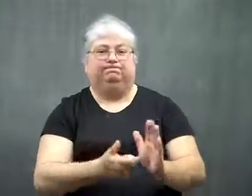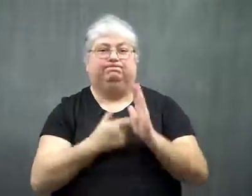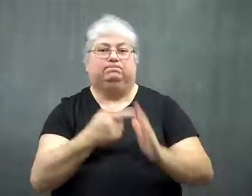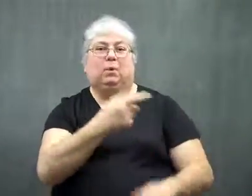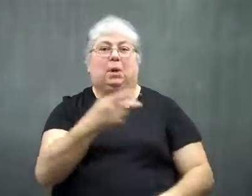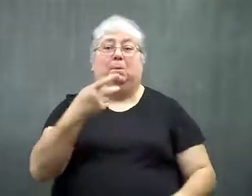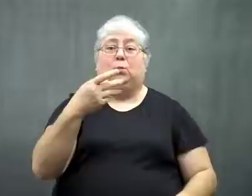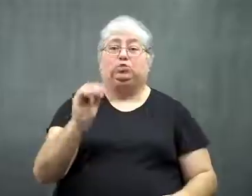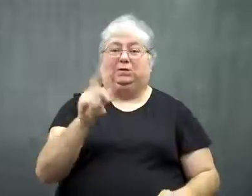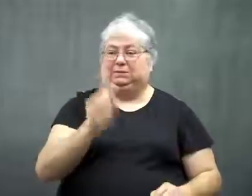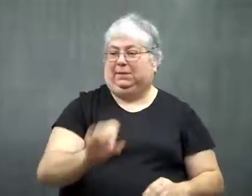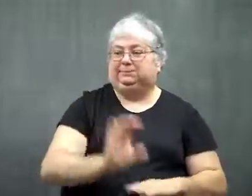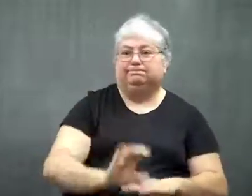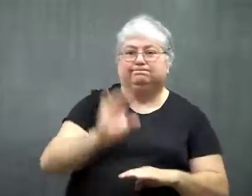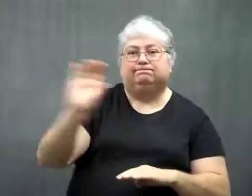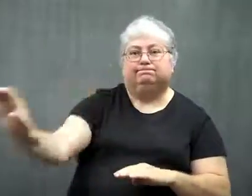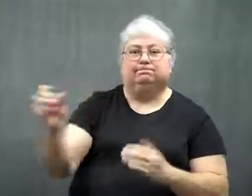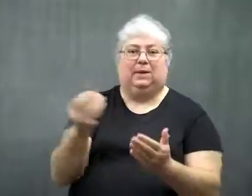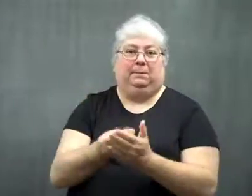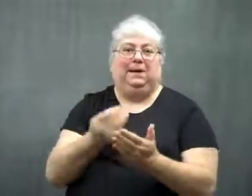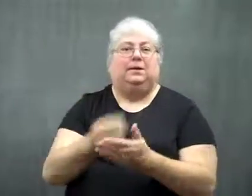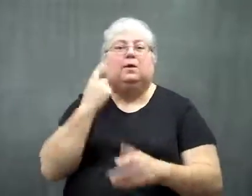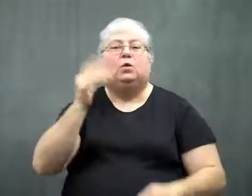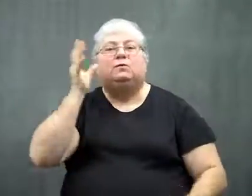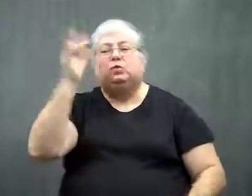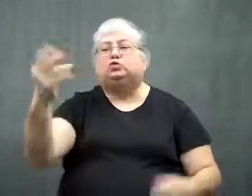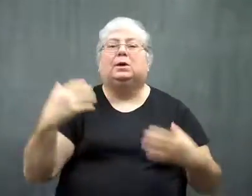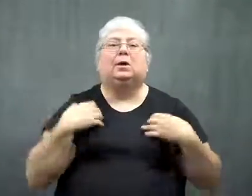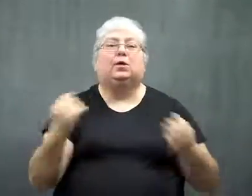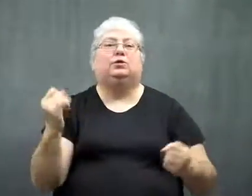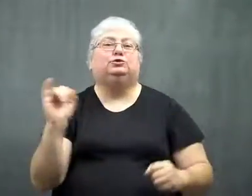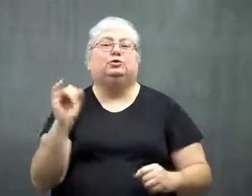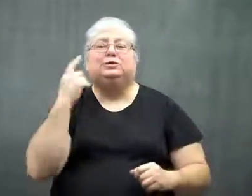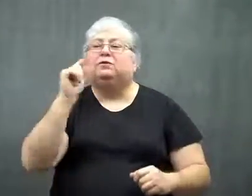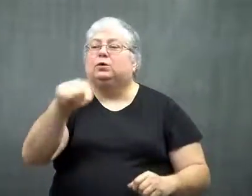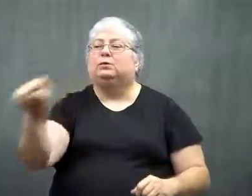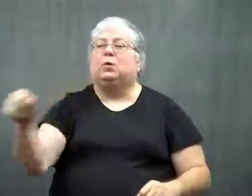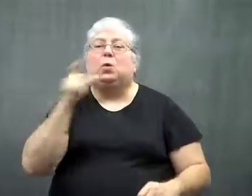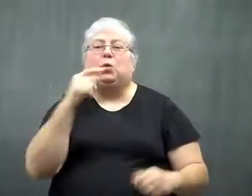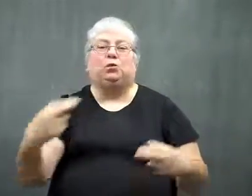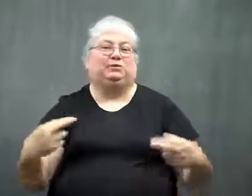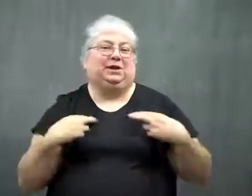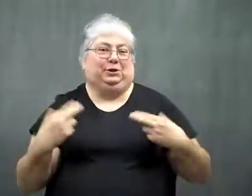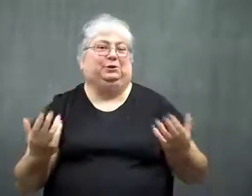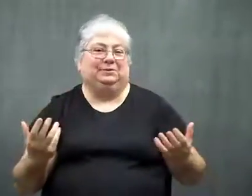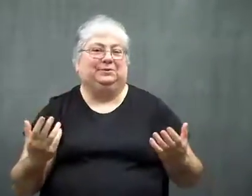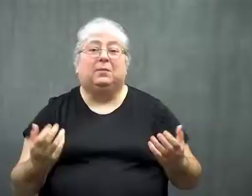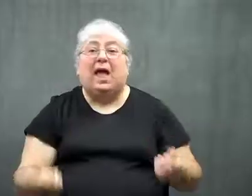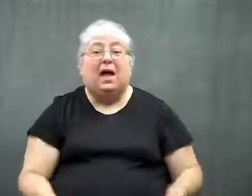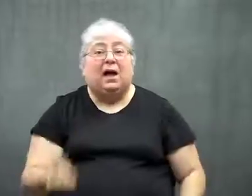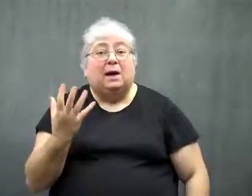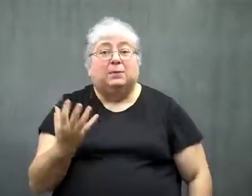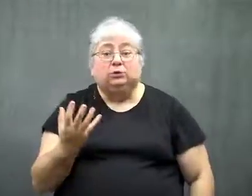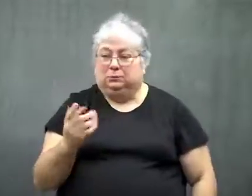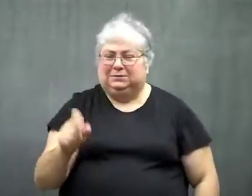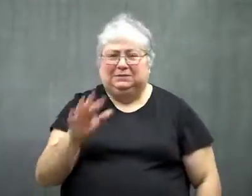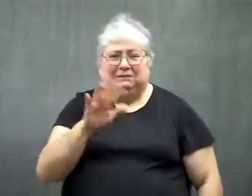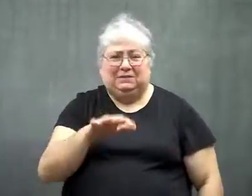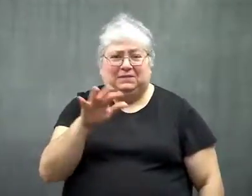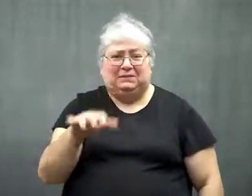It required the Postal Service to deposit money into a fund for future retiree health benefits.